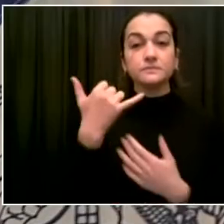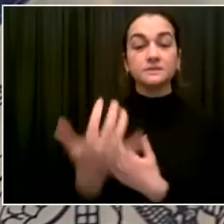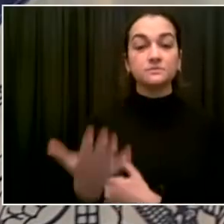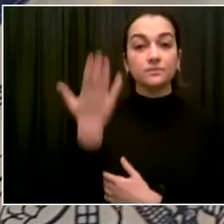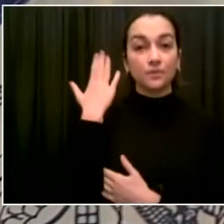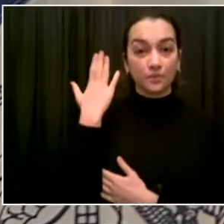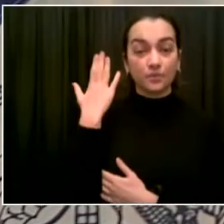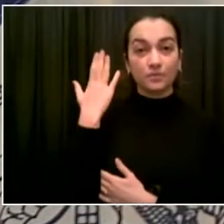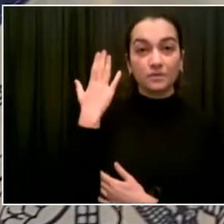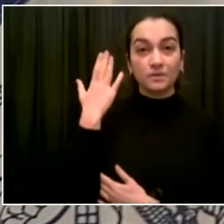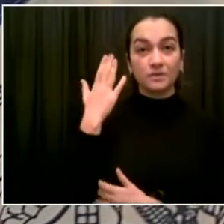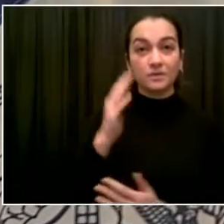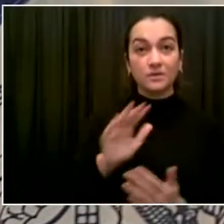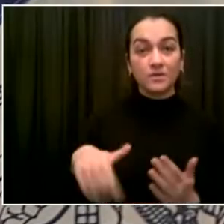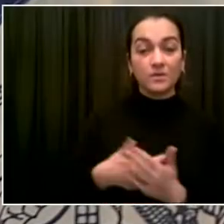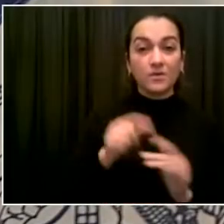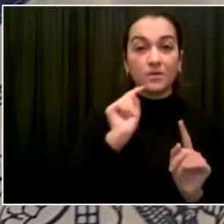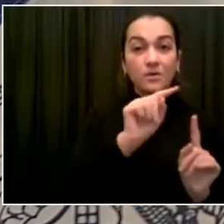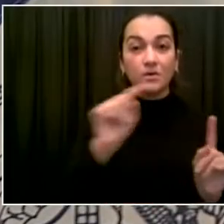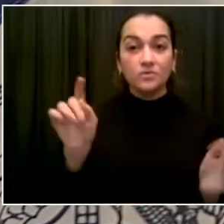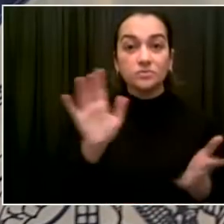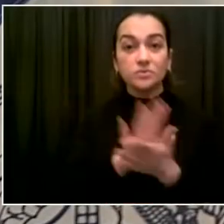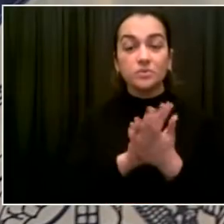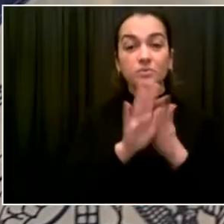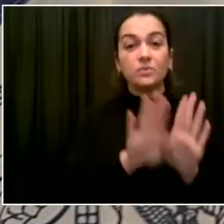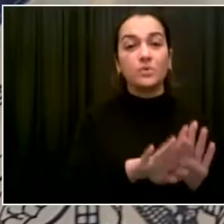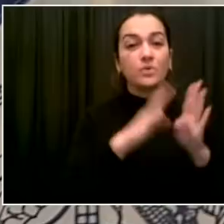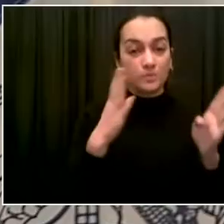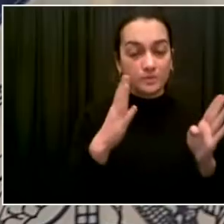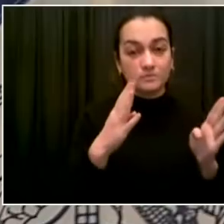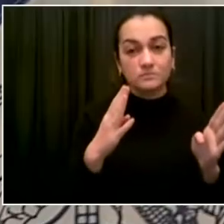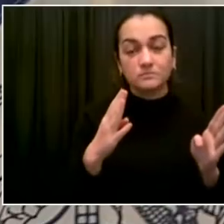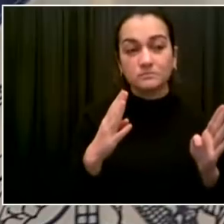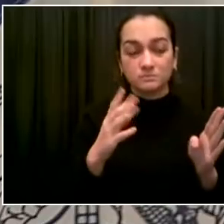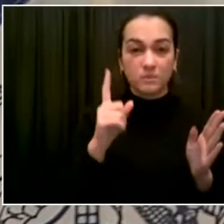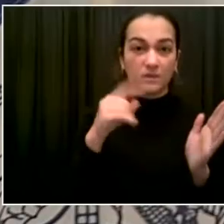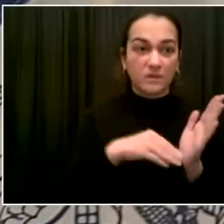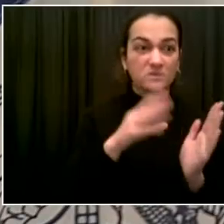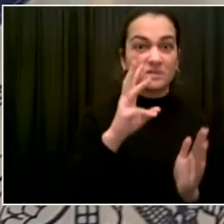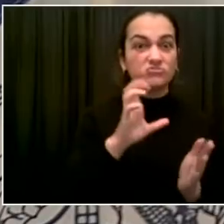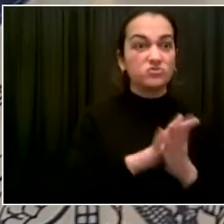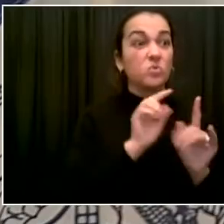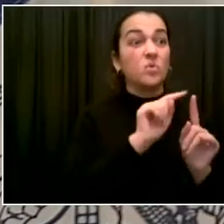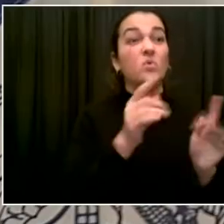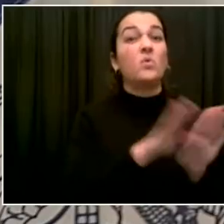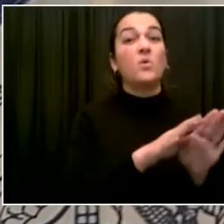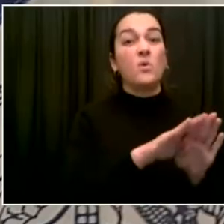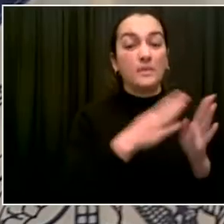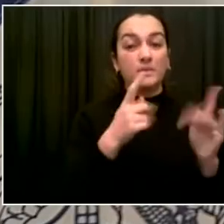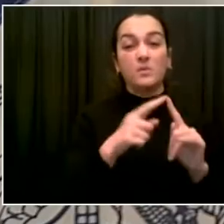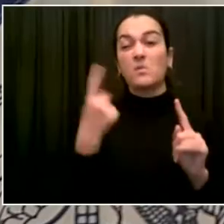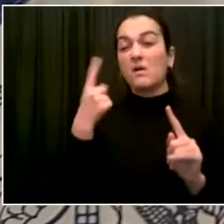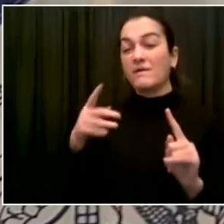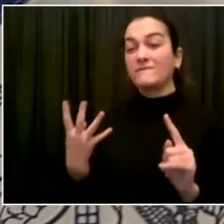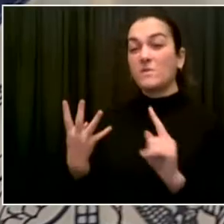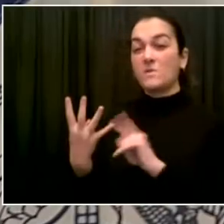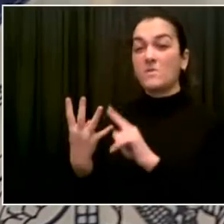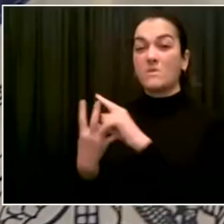OFF. OVERWHELMINGLY, WE STARTED THIS MORNING ALL OF OUR SCHOOLS OPEN